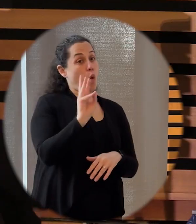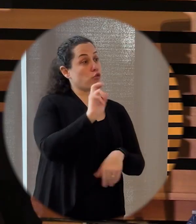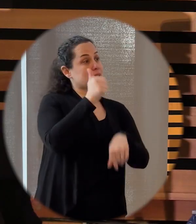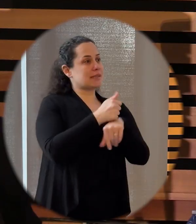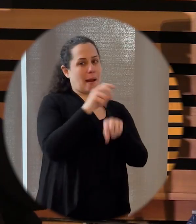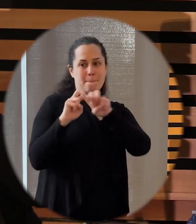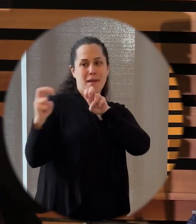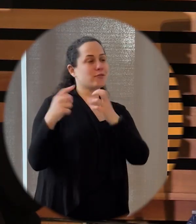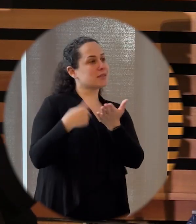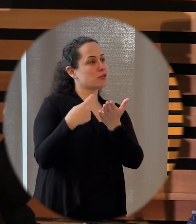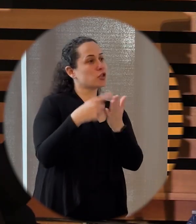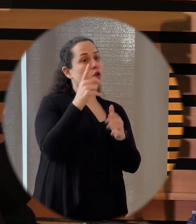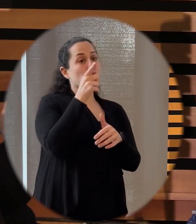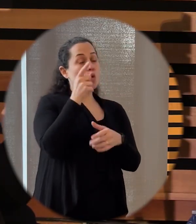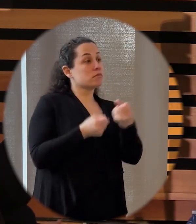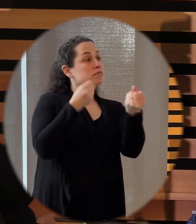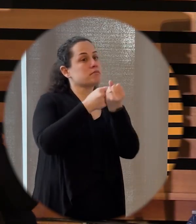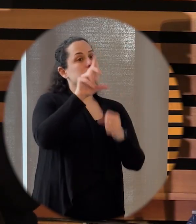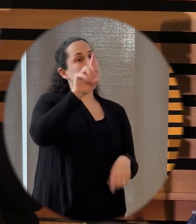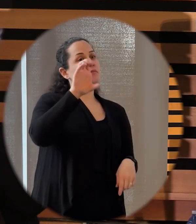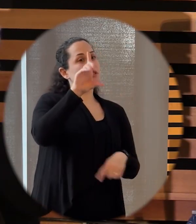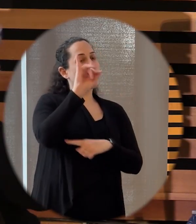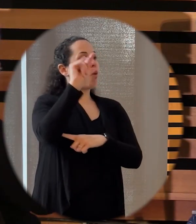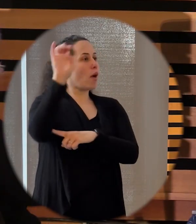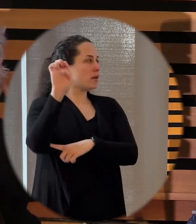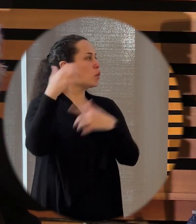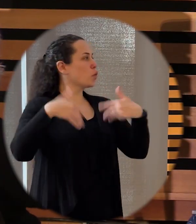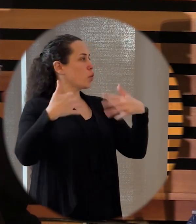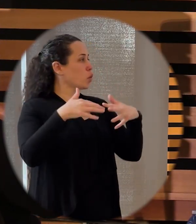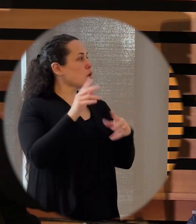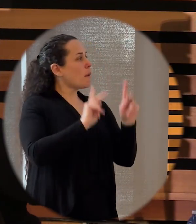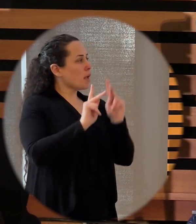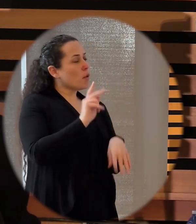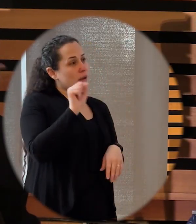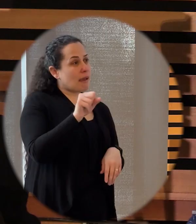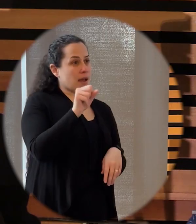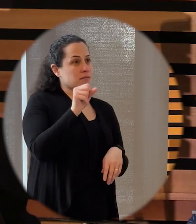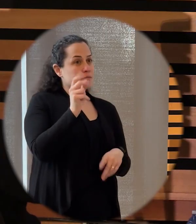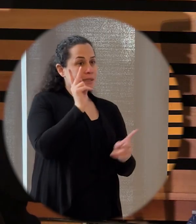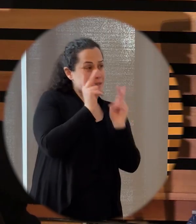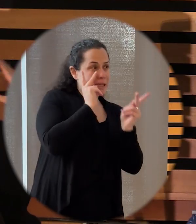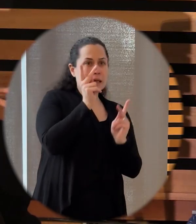the support so that people can hear from diverse voices that we are not as my friend here said